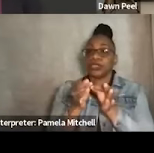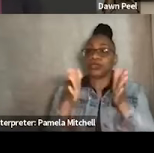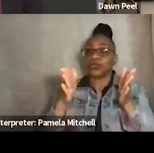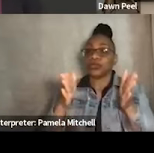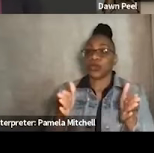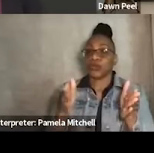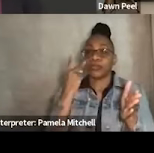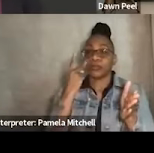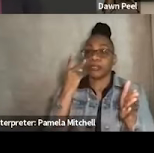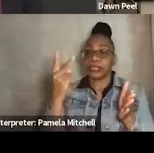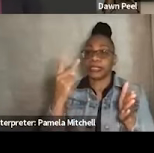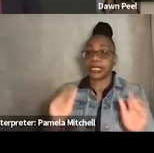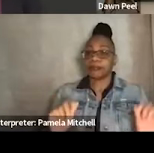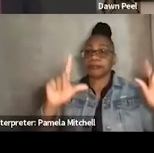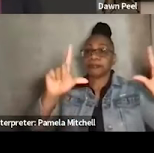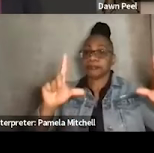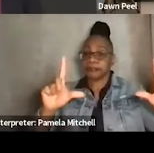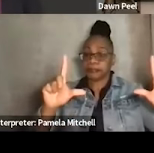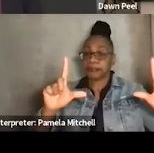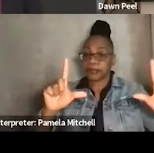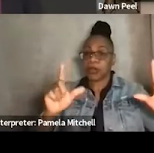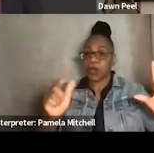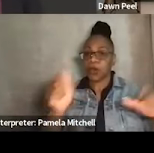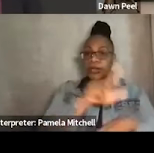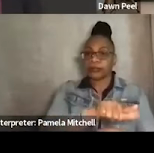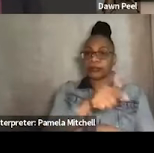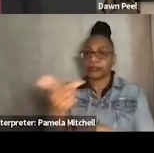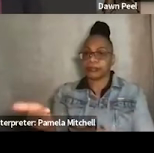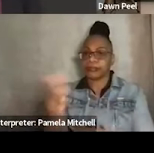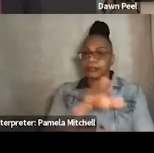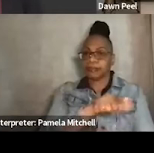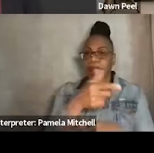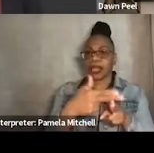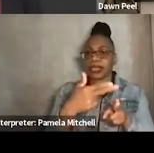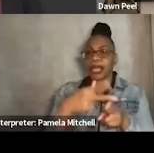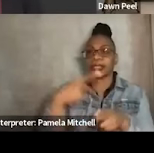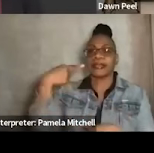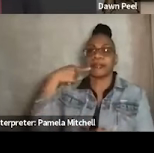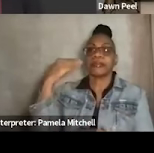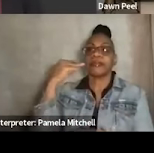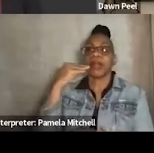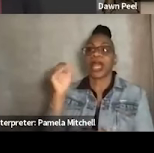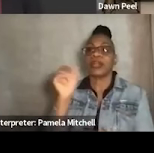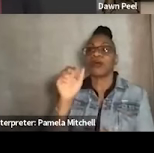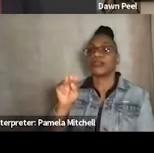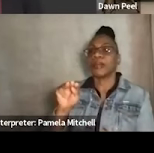You'll see them on the screen alternating back and forth today, and their names are Pamela Mitchell and Meagan Thorp.